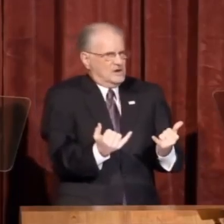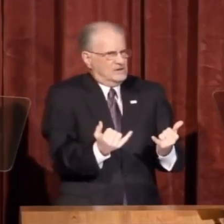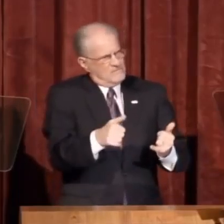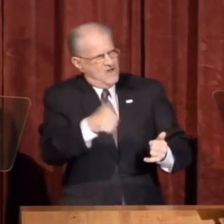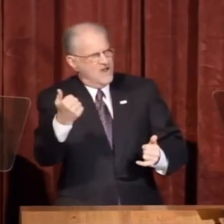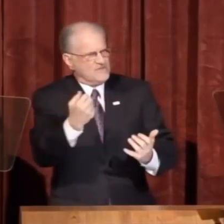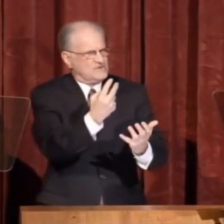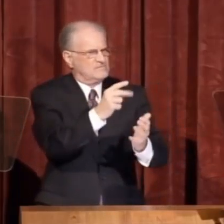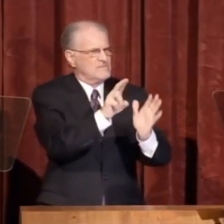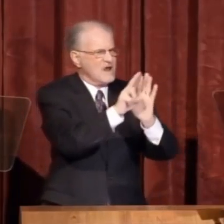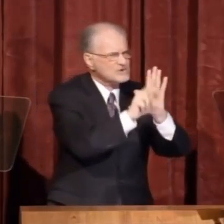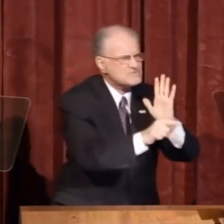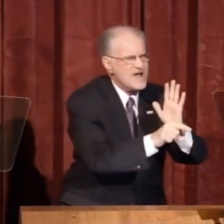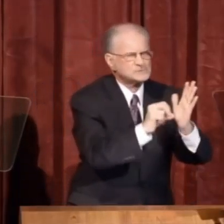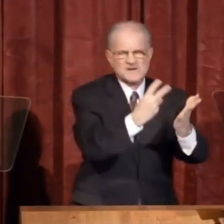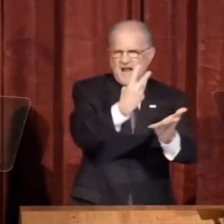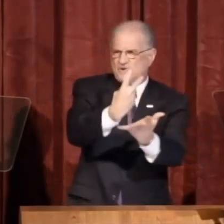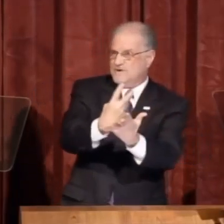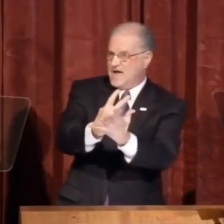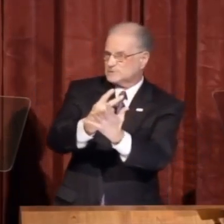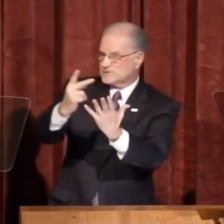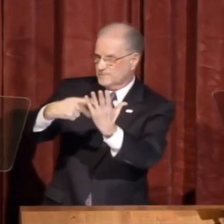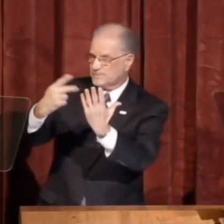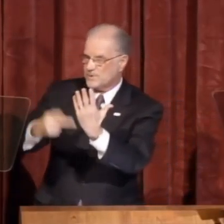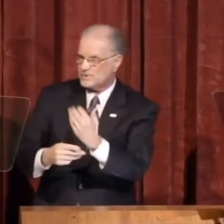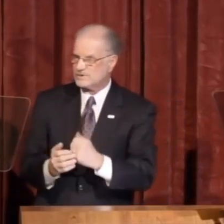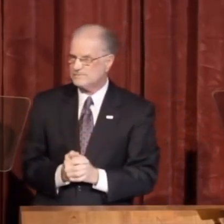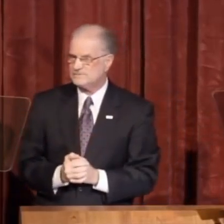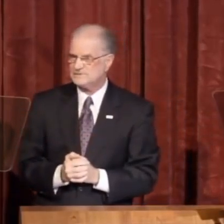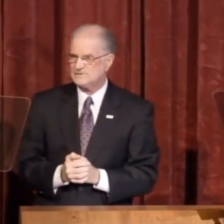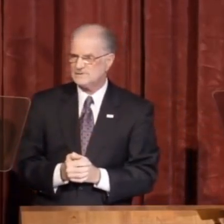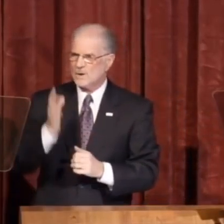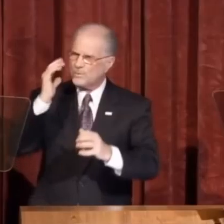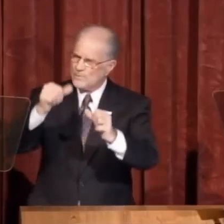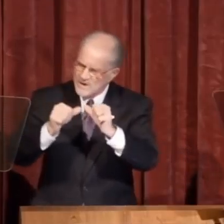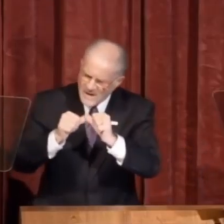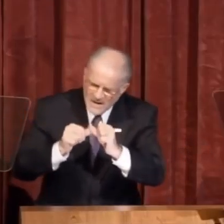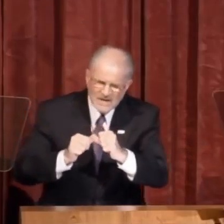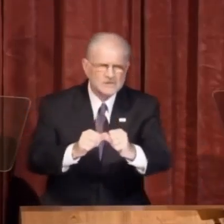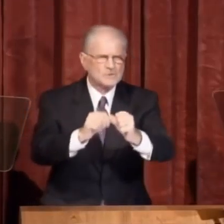all potential students to dream without limits.